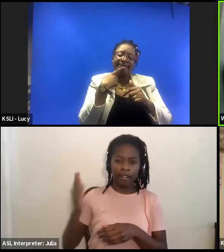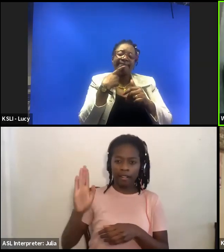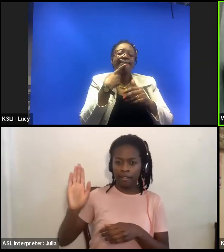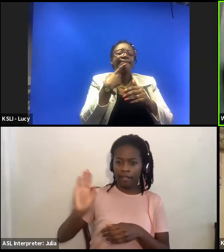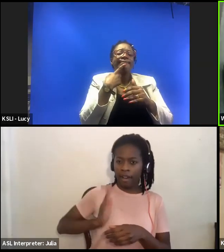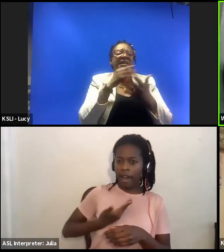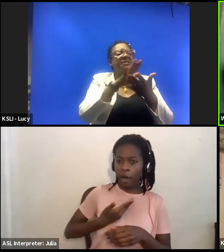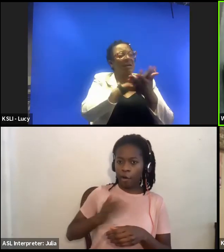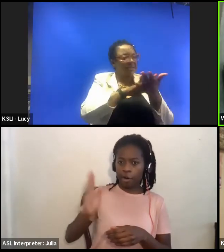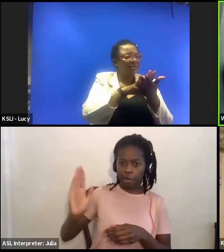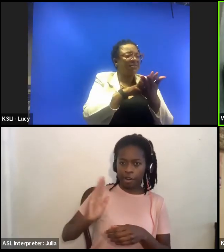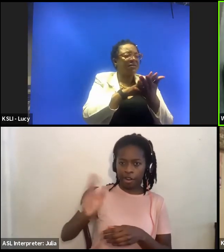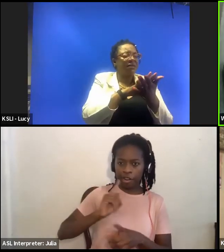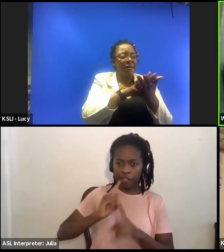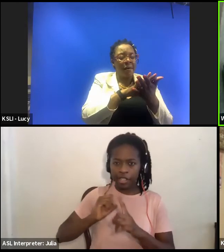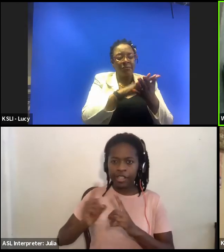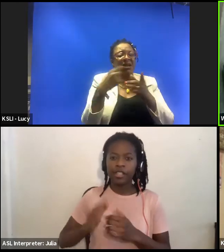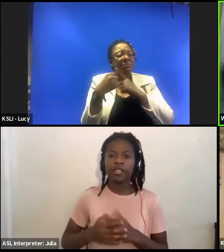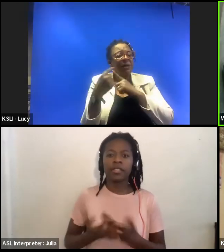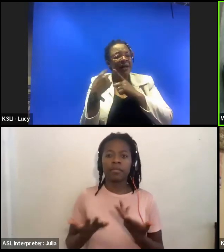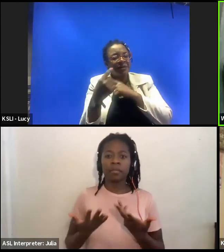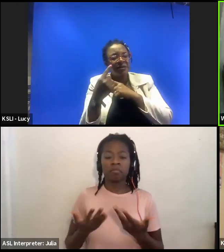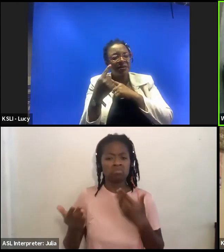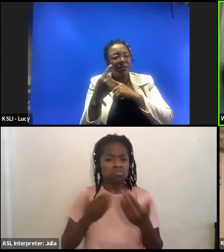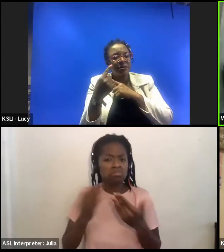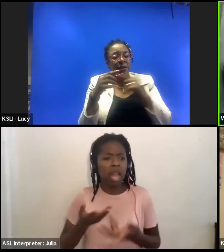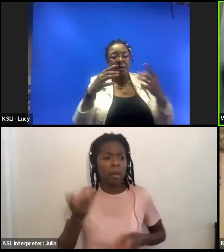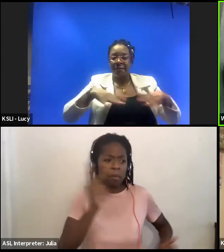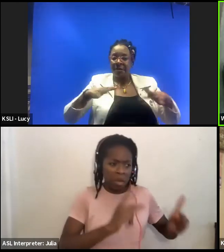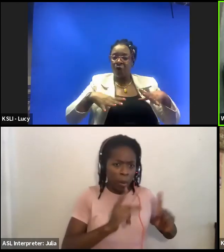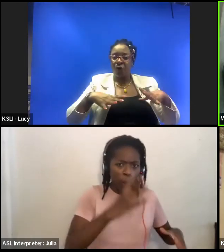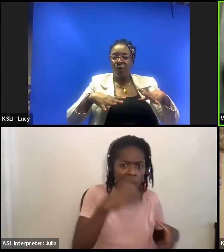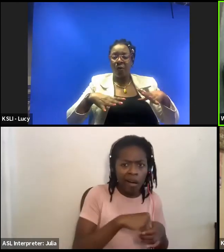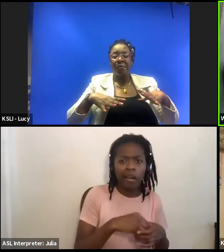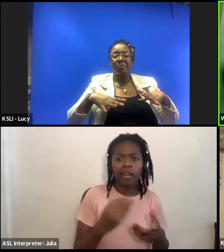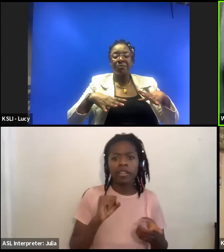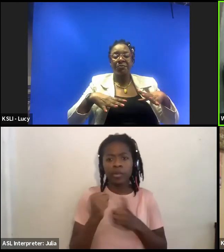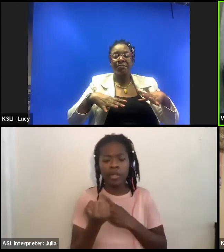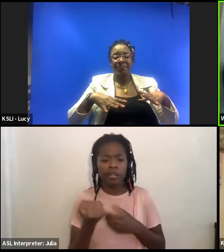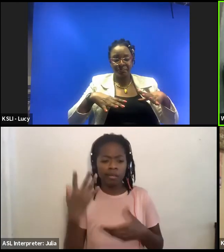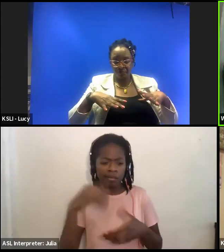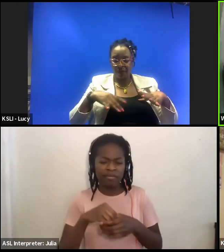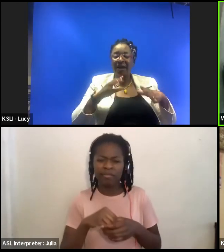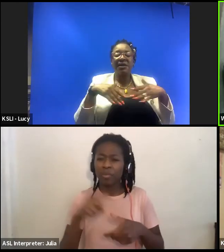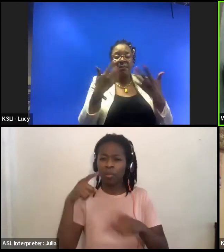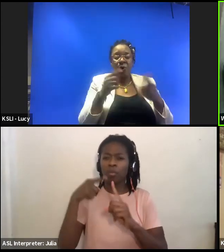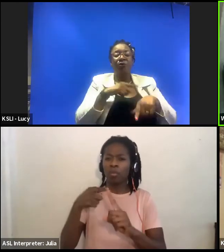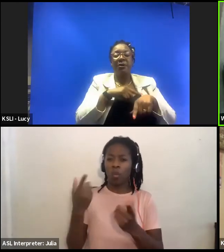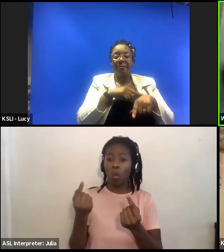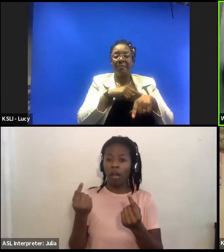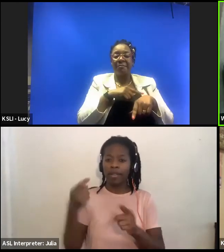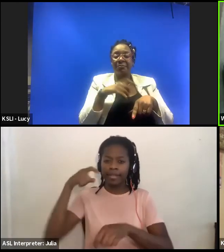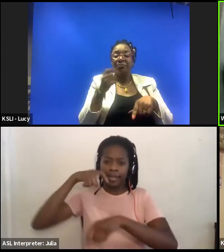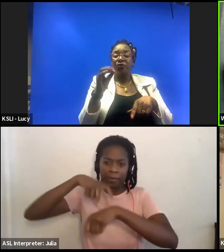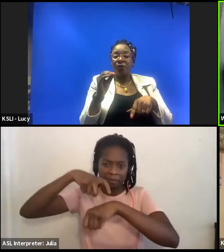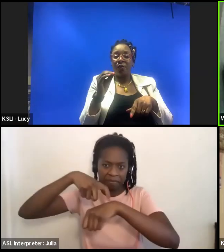regardless of the people, it's about time." And the same thing with actors,